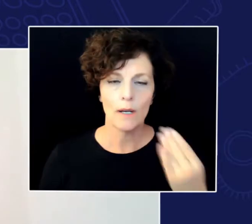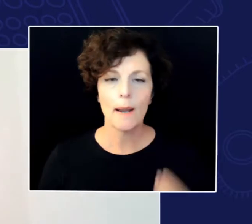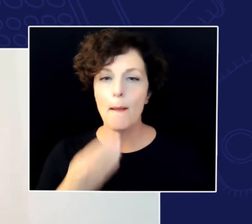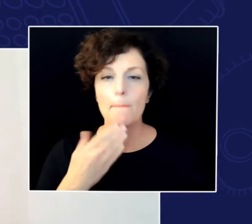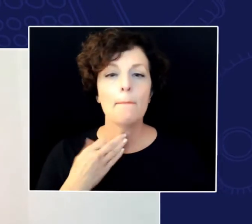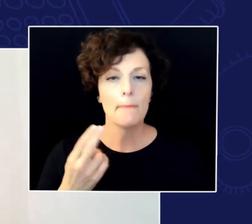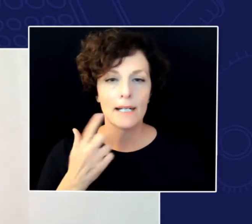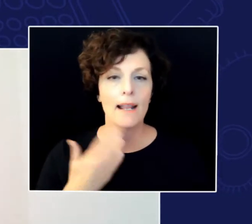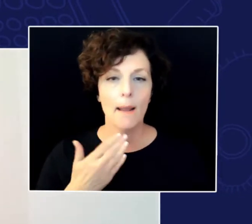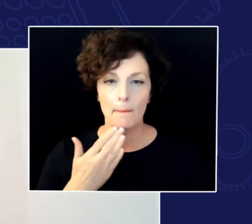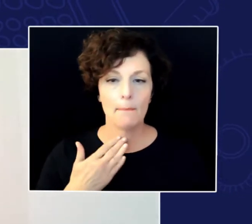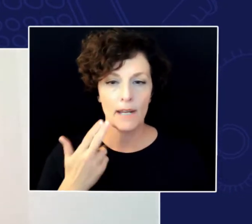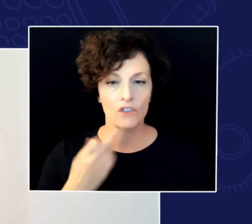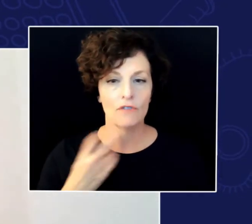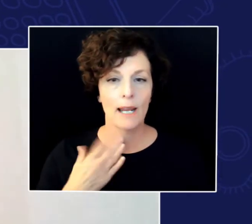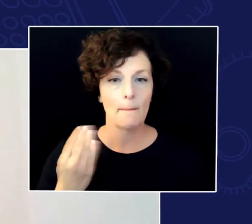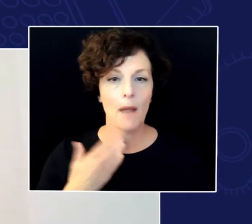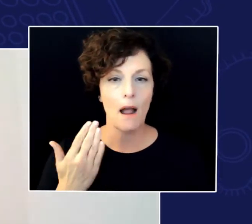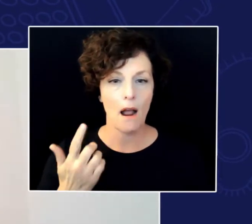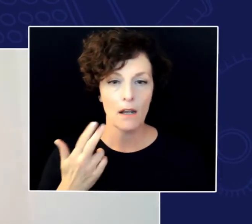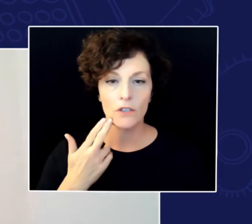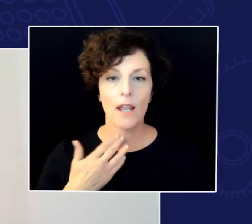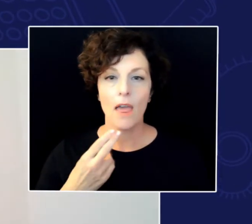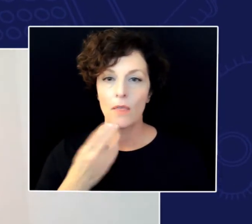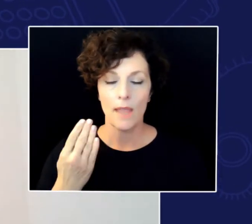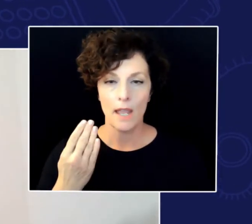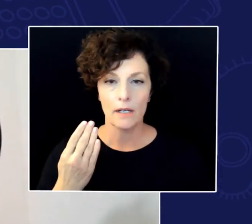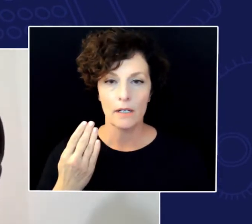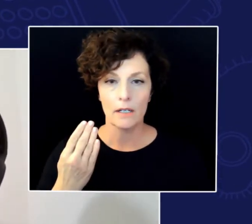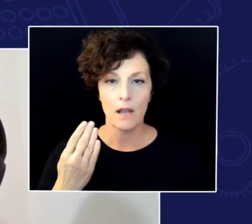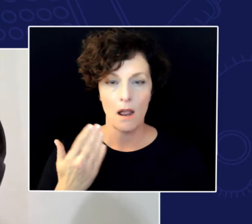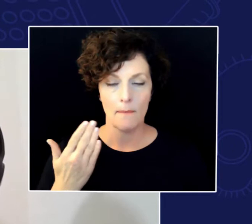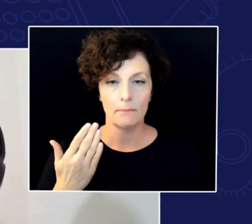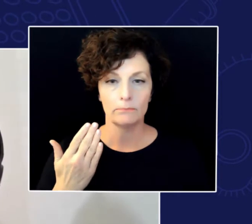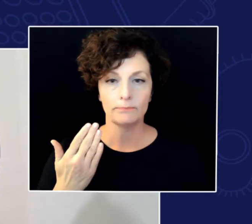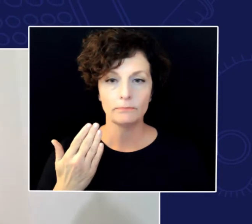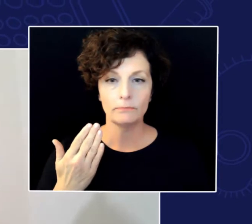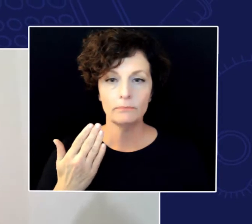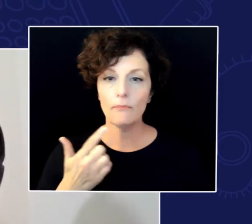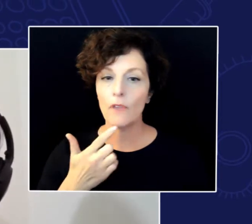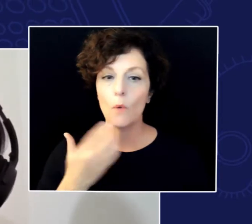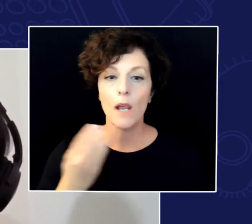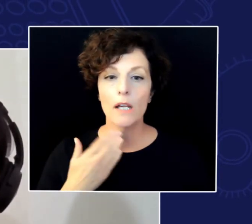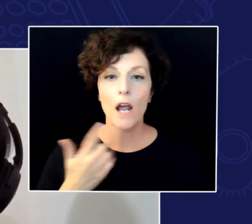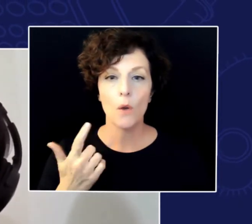[DR. CHIANG:] So, basically, I majored in biology. And then when I --